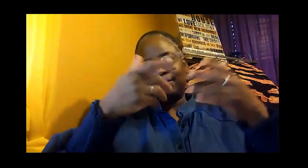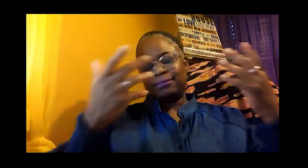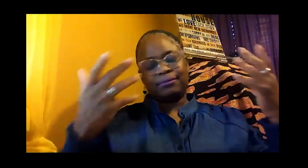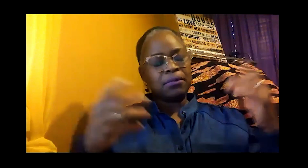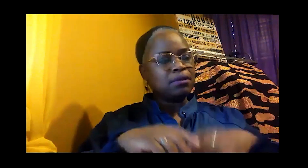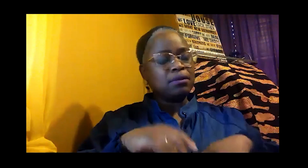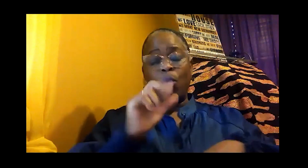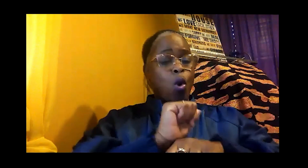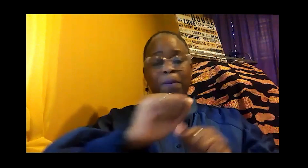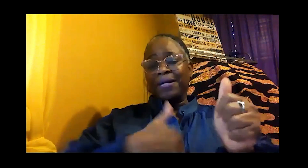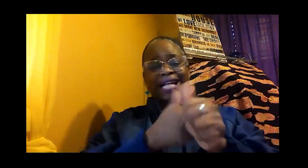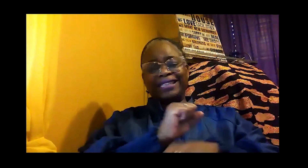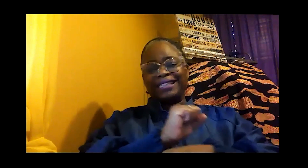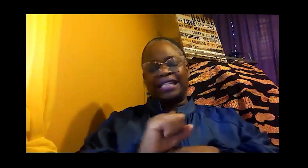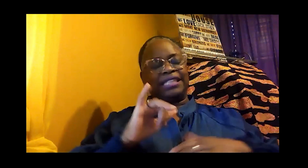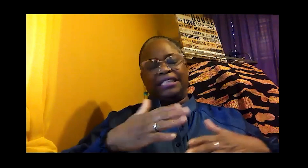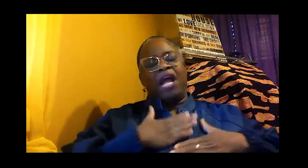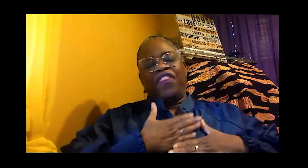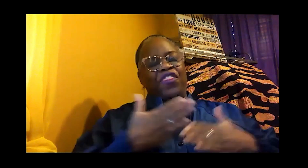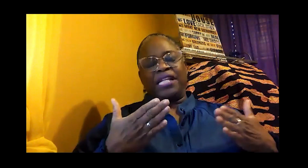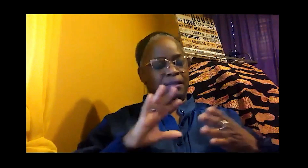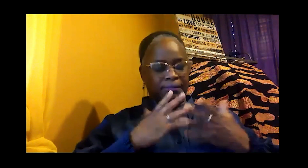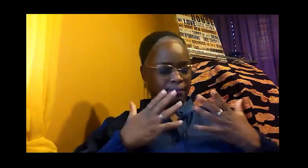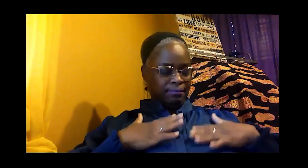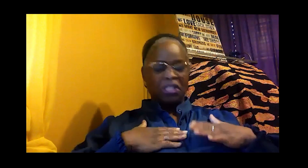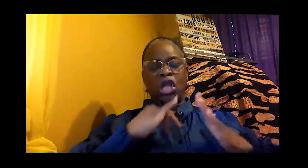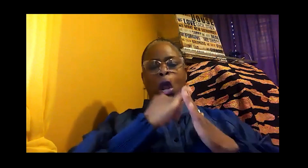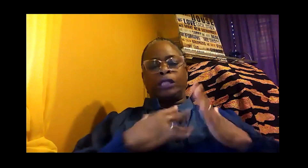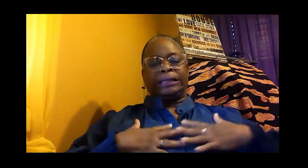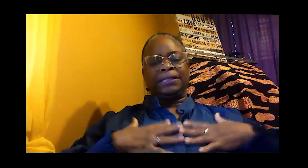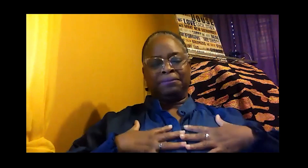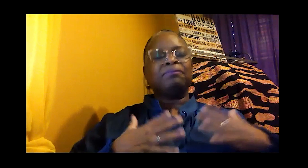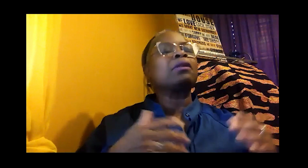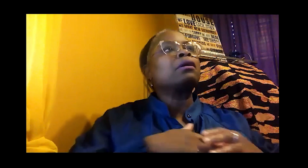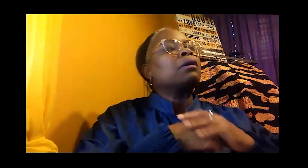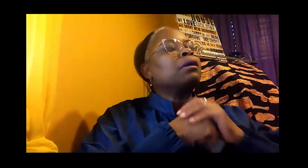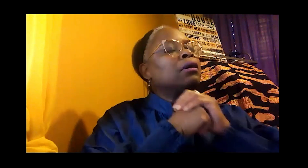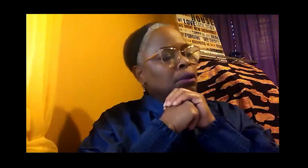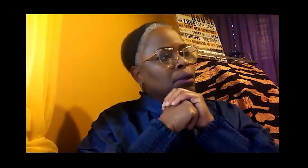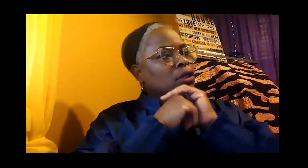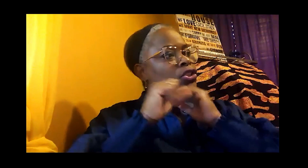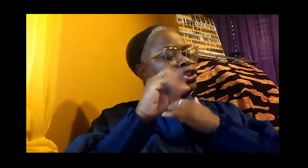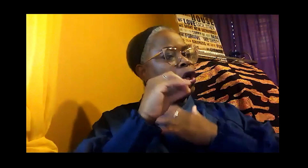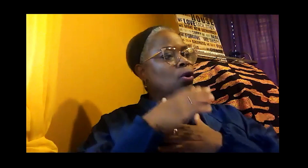I find that working behind the scenes has been my thing too. That is just the artistic side of me.